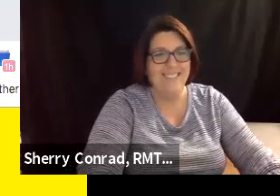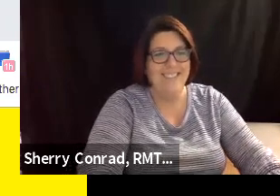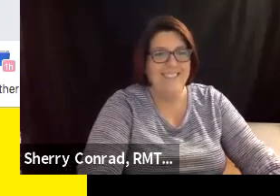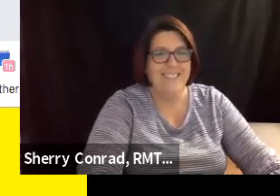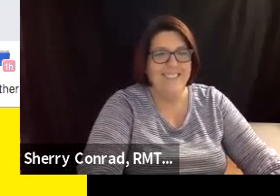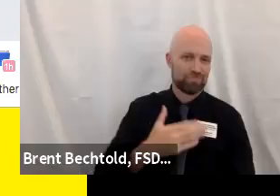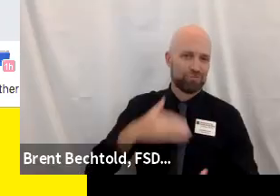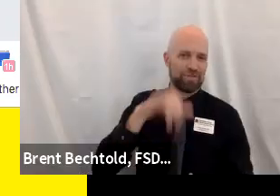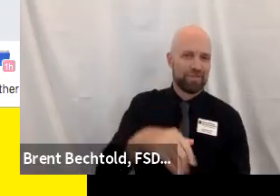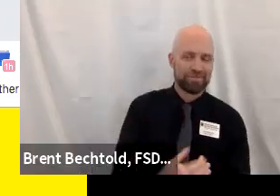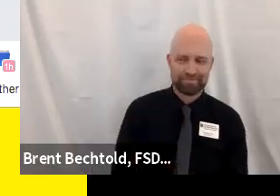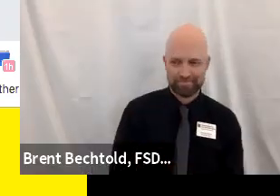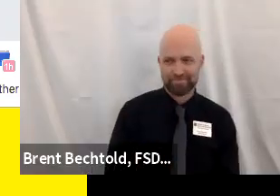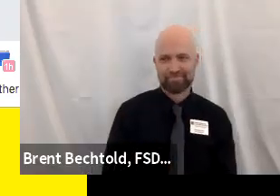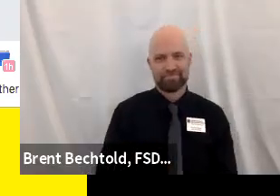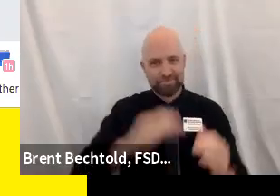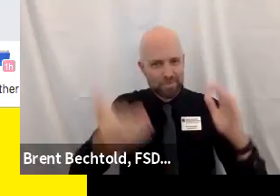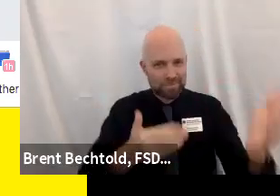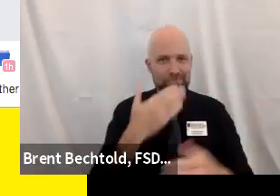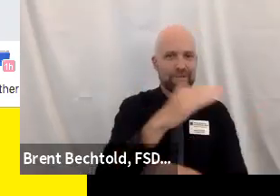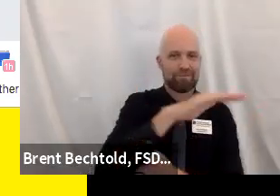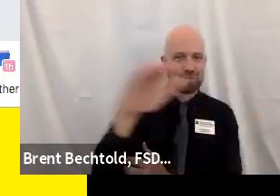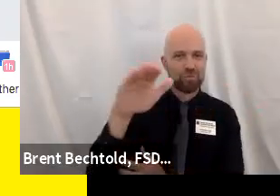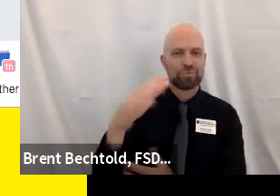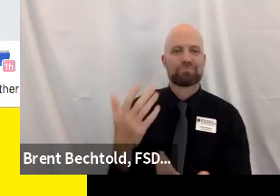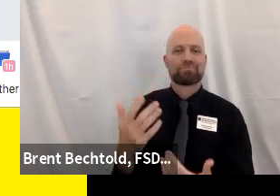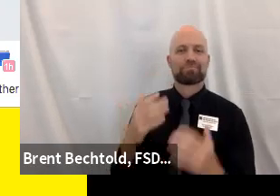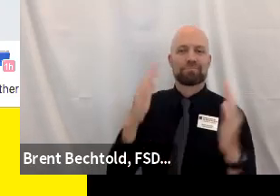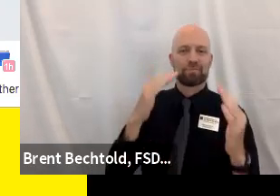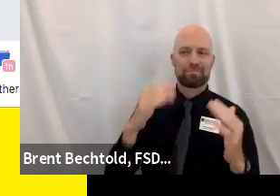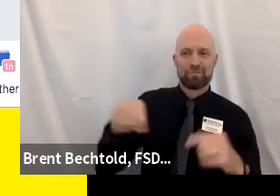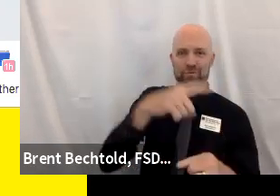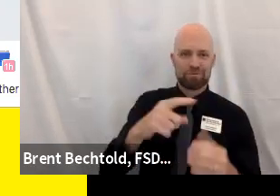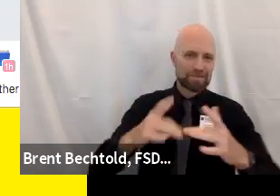Thank you, Sherry. I appreciate that. Welcome and good afternoon.